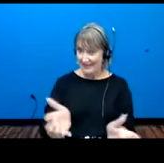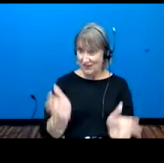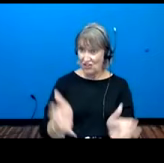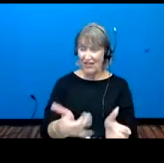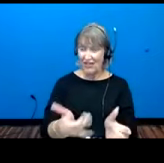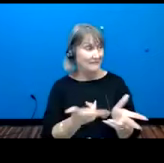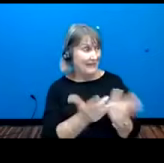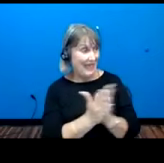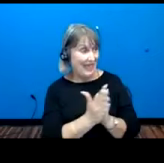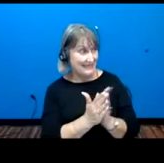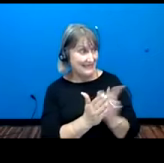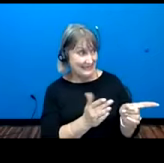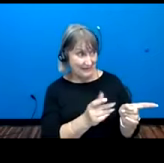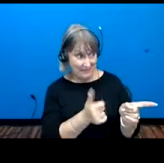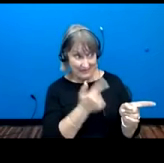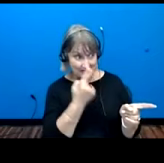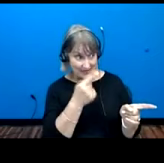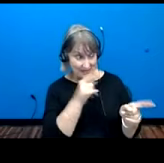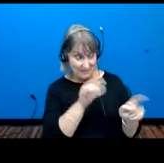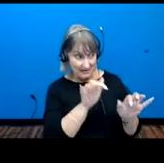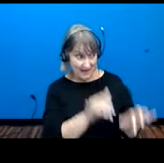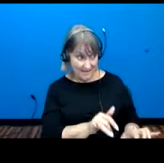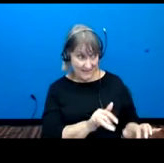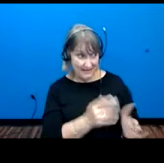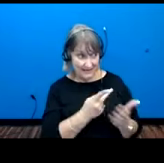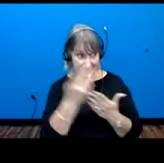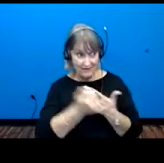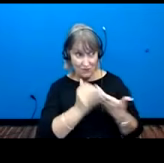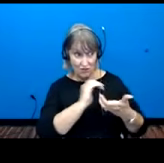to maybe type in our project partners, we could do that.